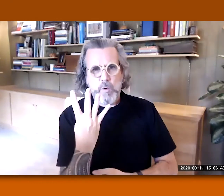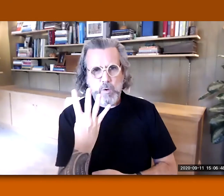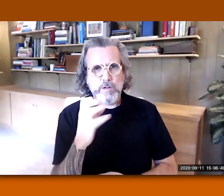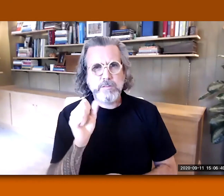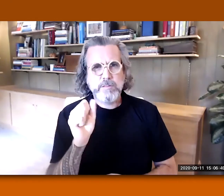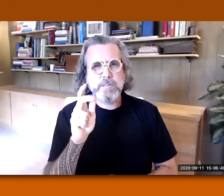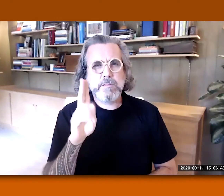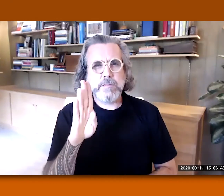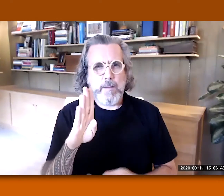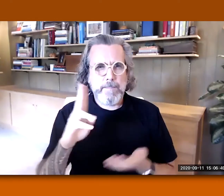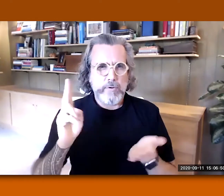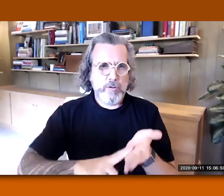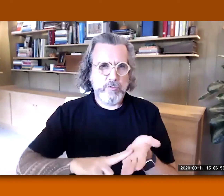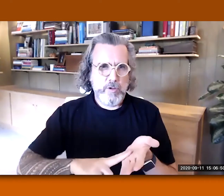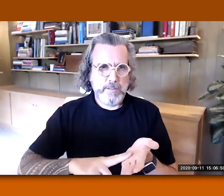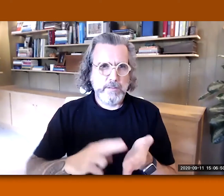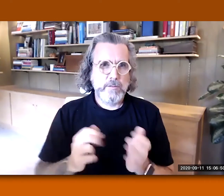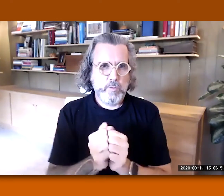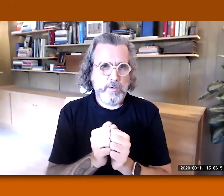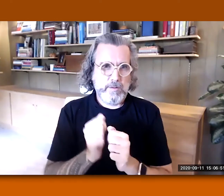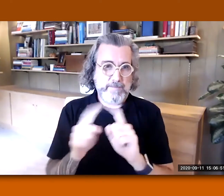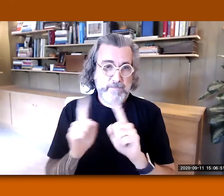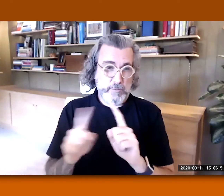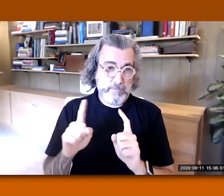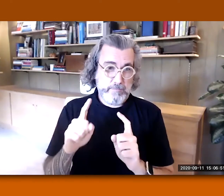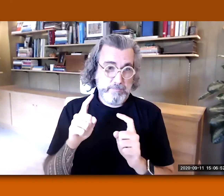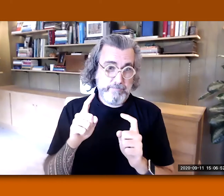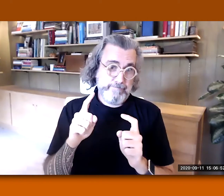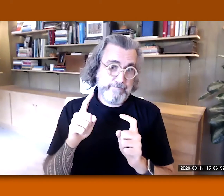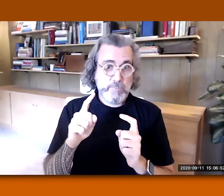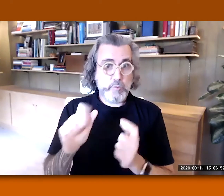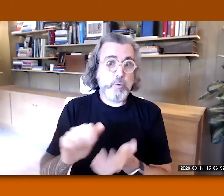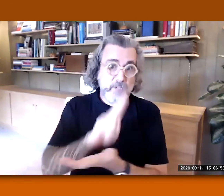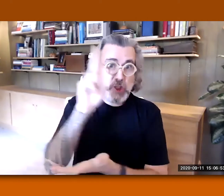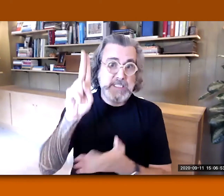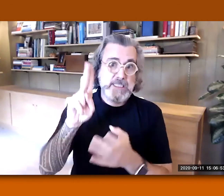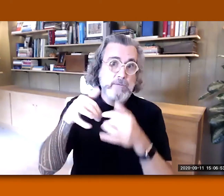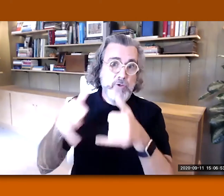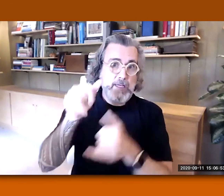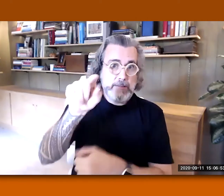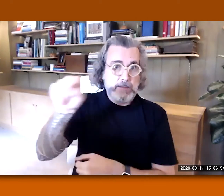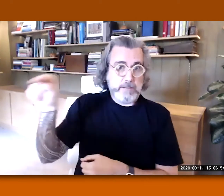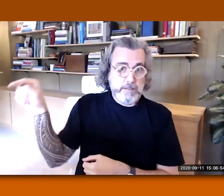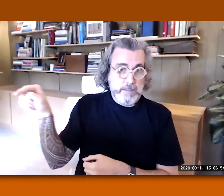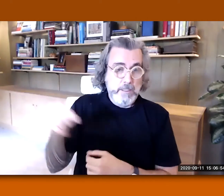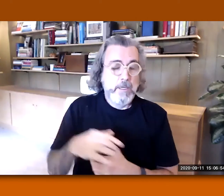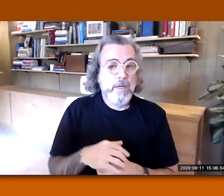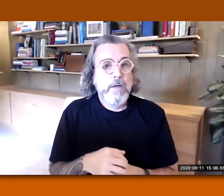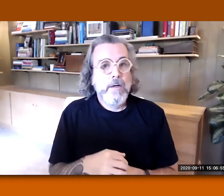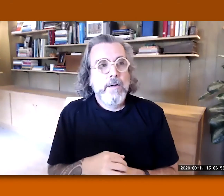So now our center has 4 subcontracts with several different universities